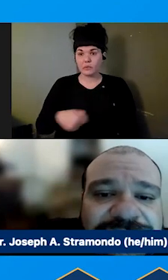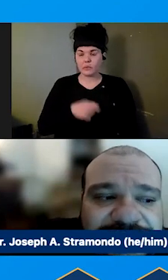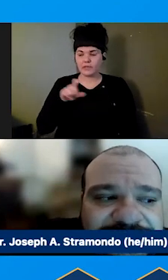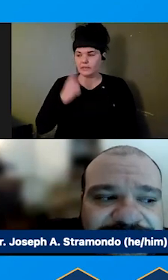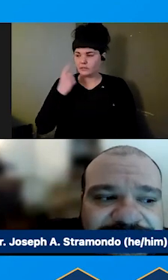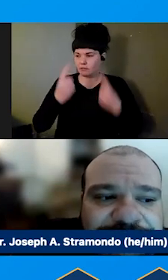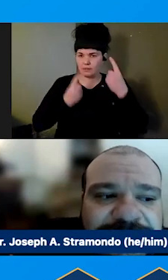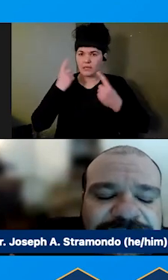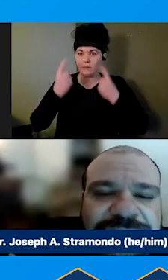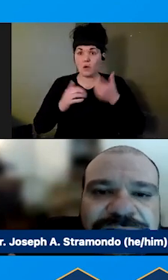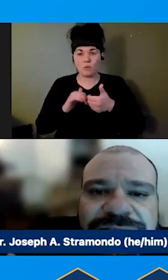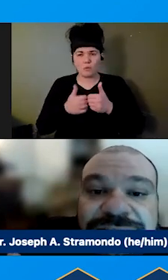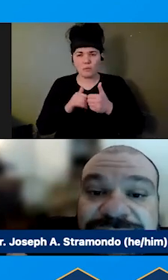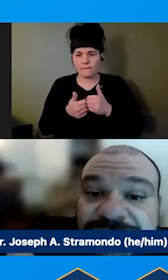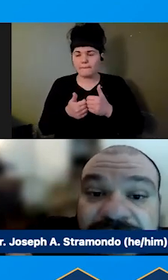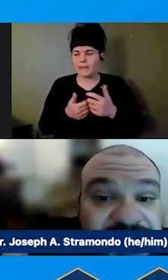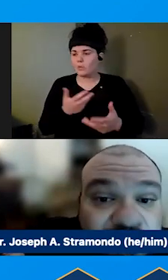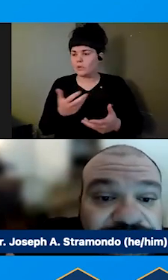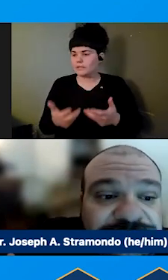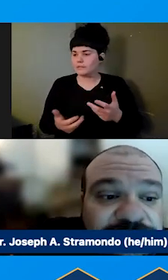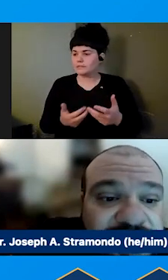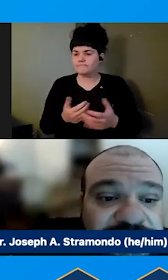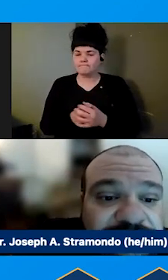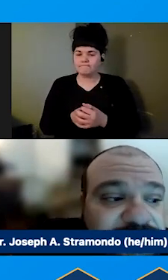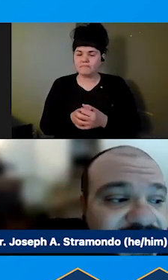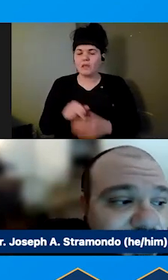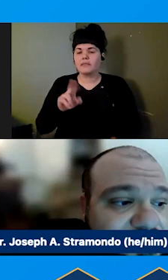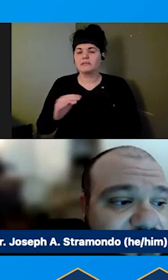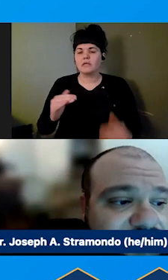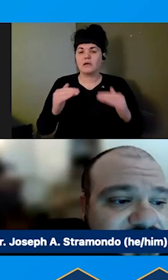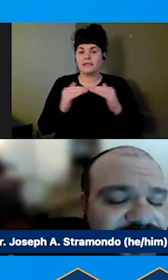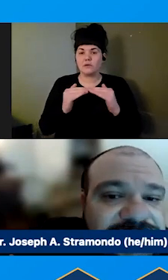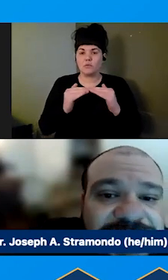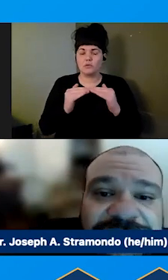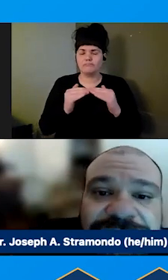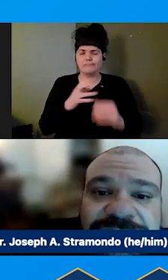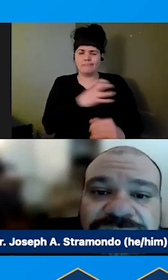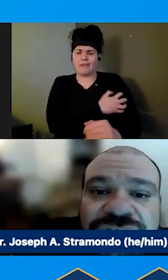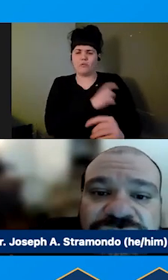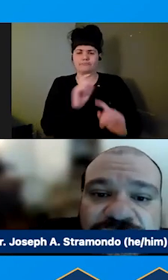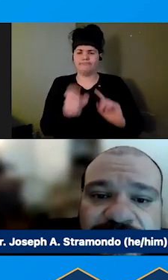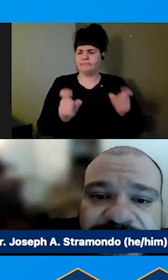think about how it is, this unequal distribution of power